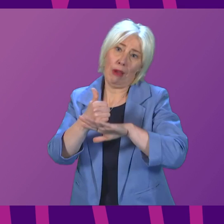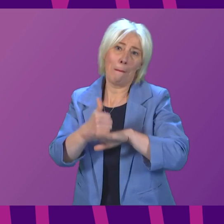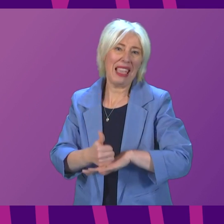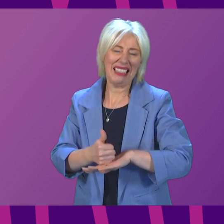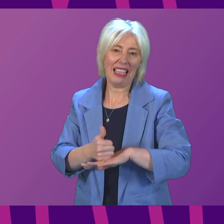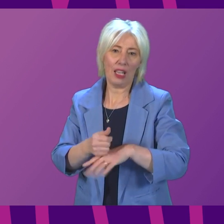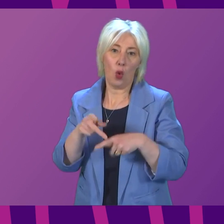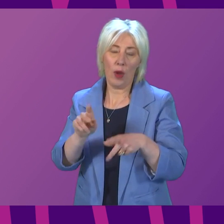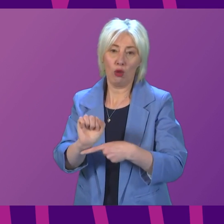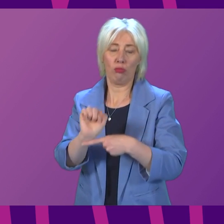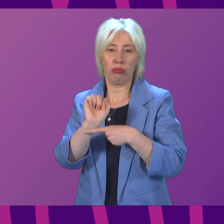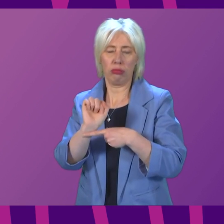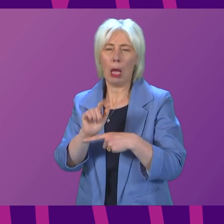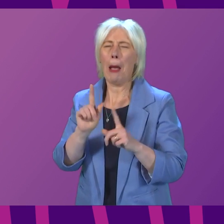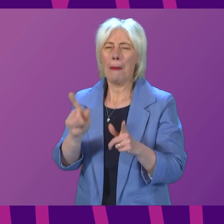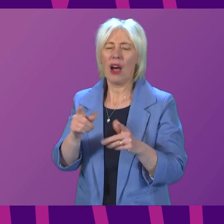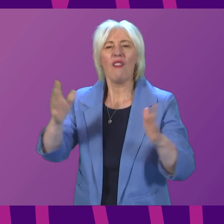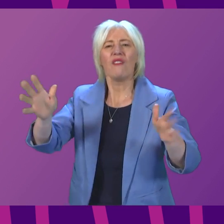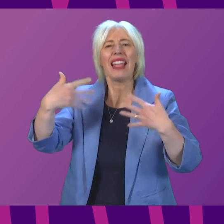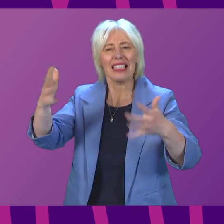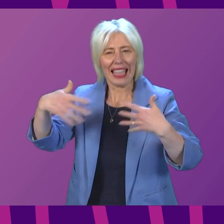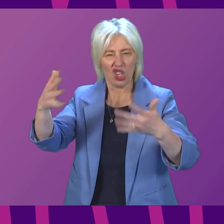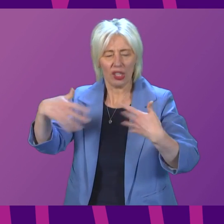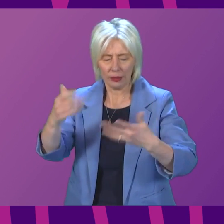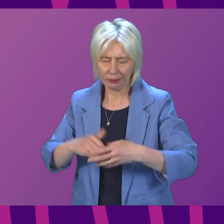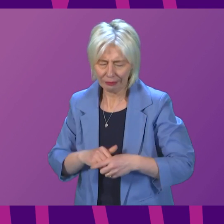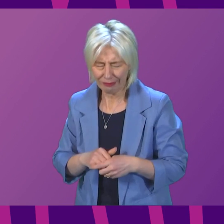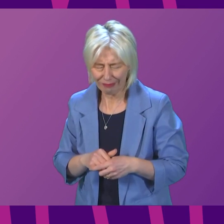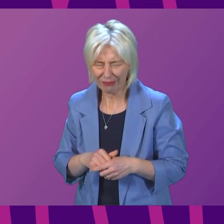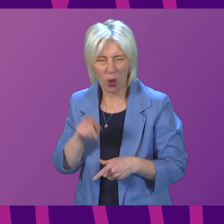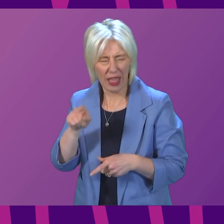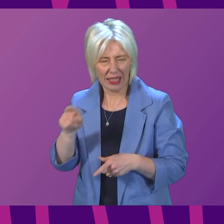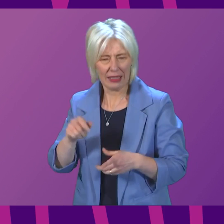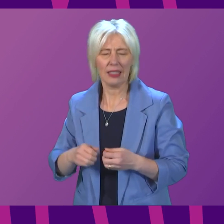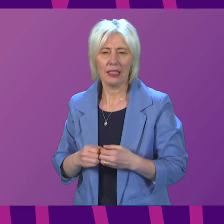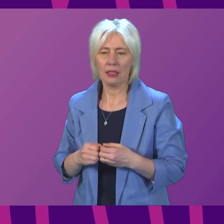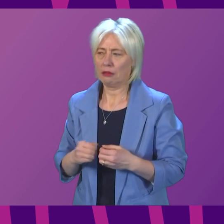On the issue of ventilation— Chopping the bottom off of doors.